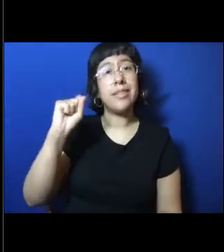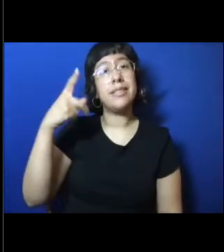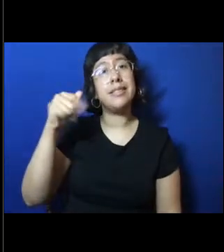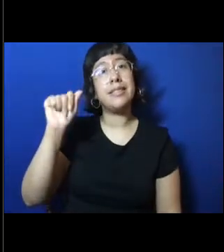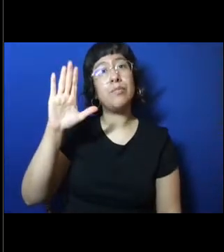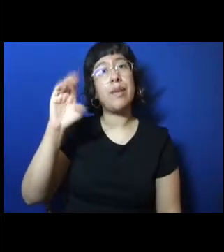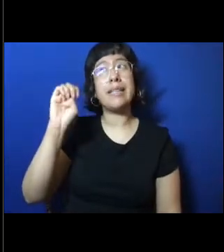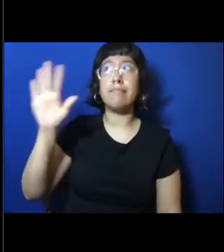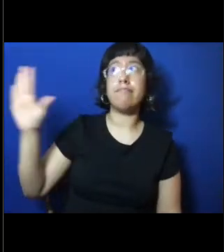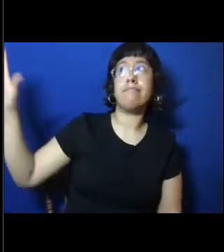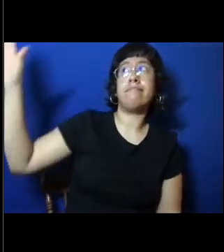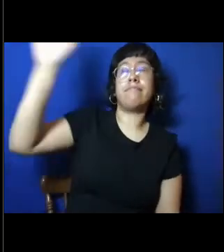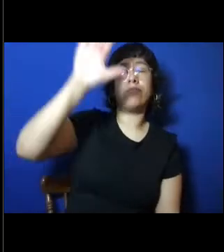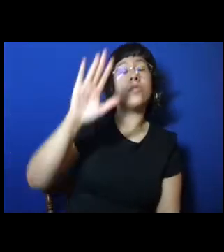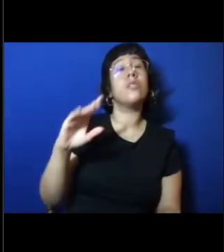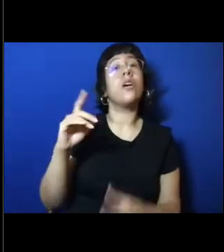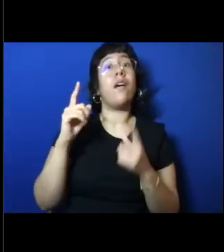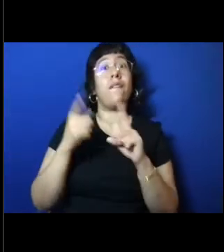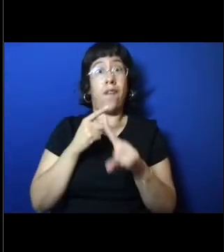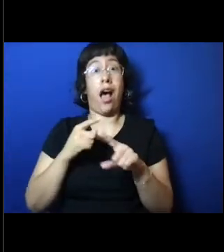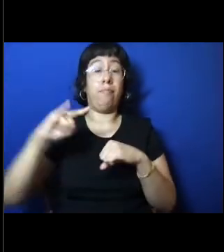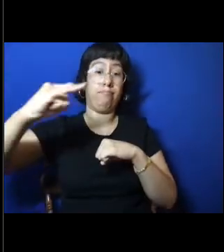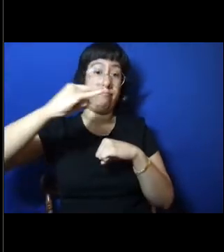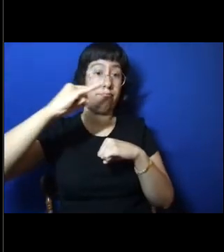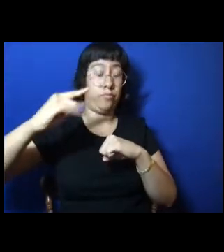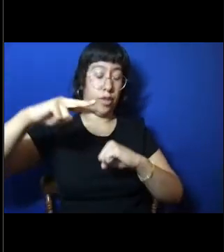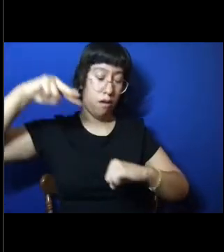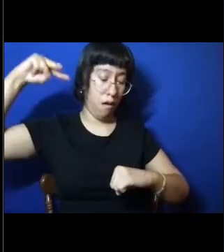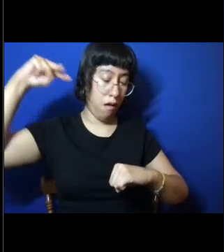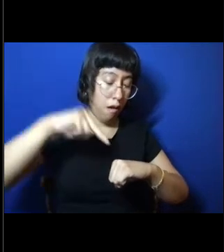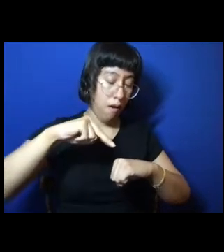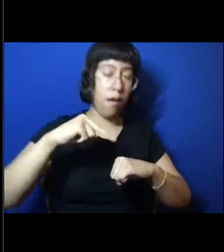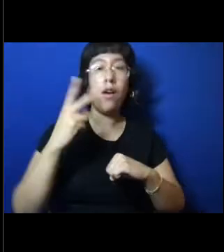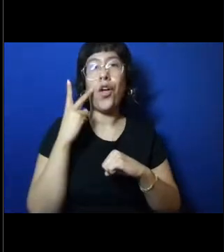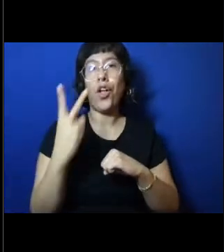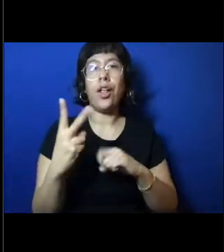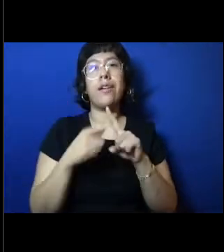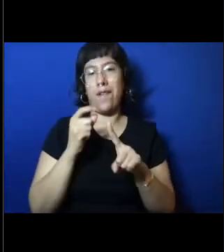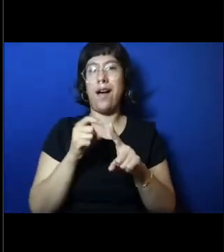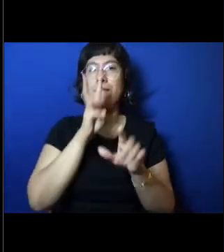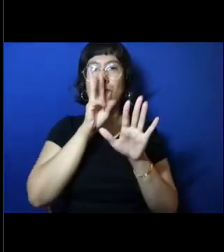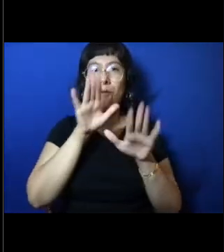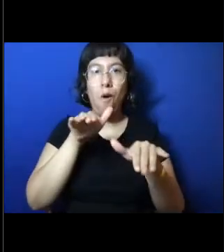and the ocean from the space vantage point. That's what I'm going to be talking about today. I'm going to start out by talking a little bit